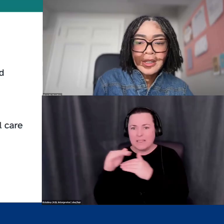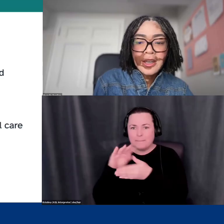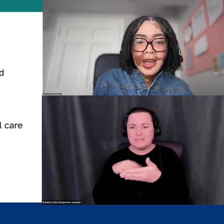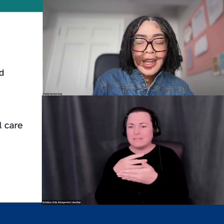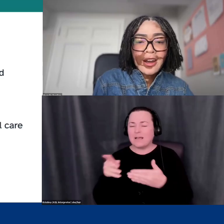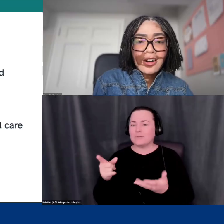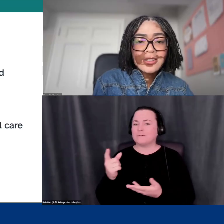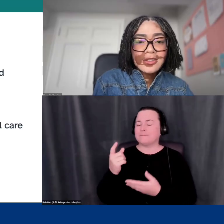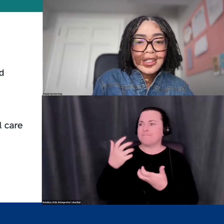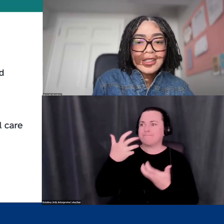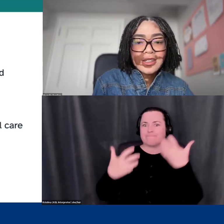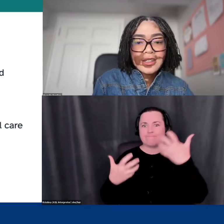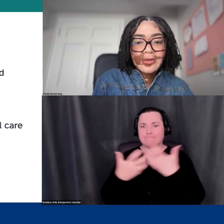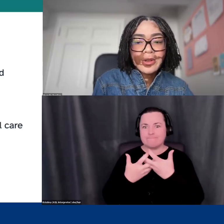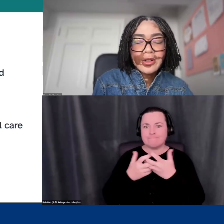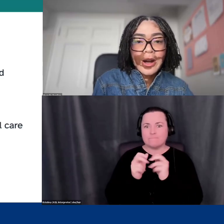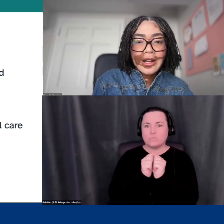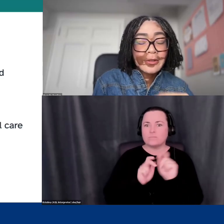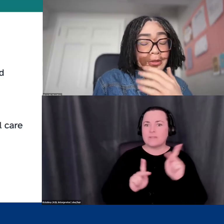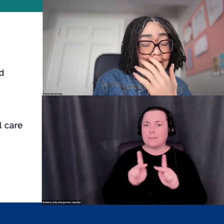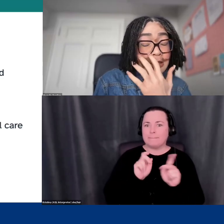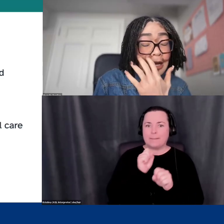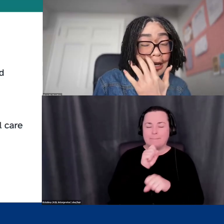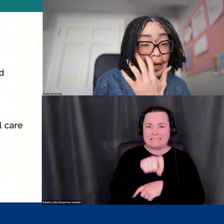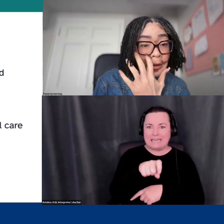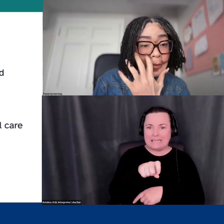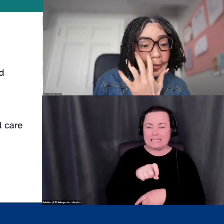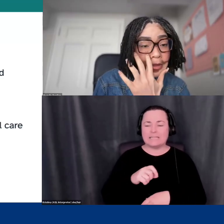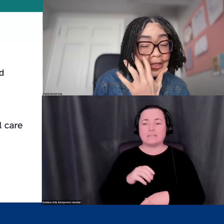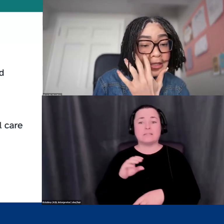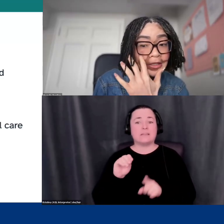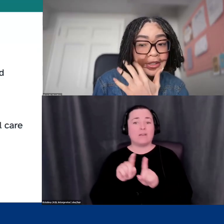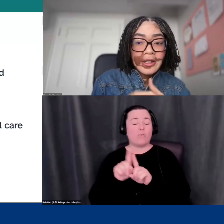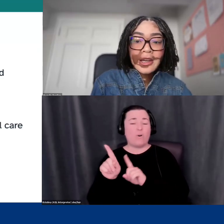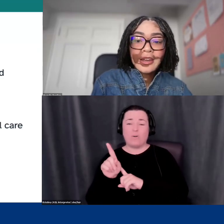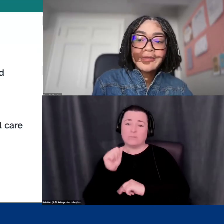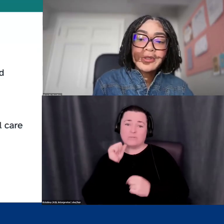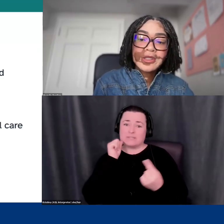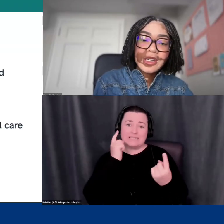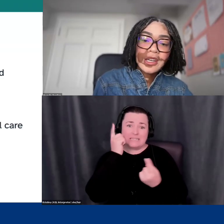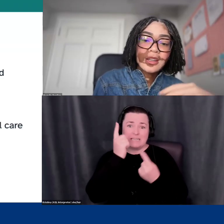and it also does not consider if folks need